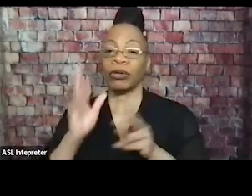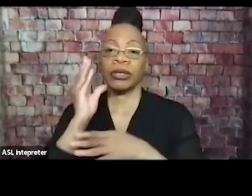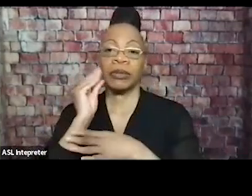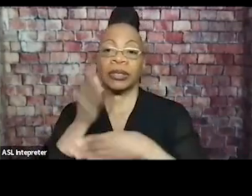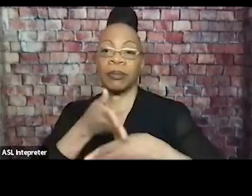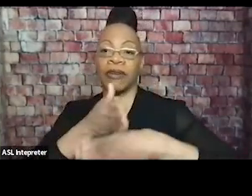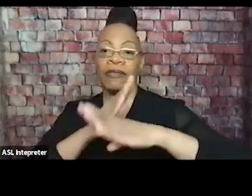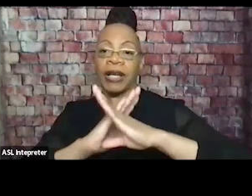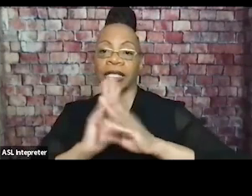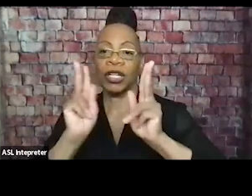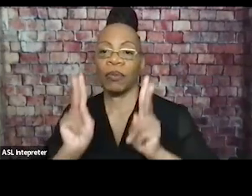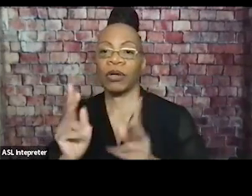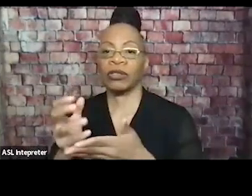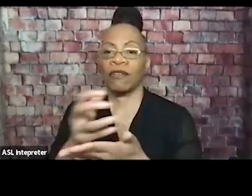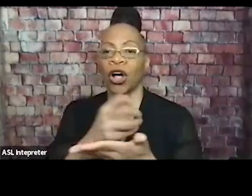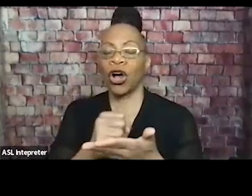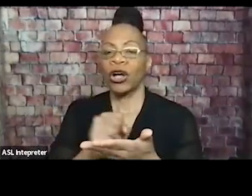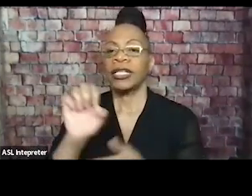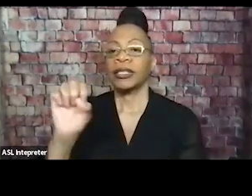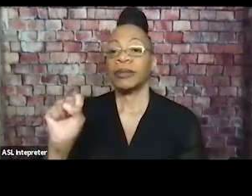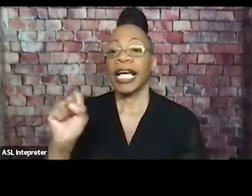from earning substantial gainful activity.